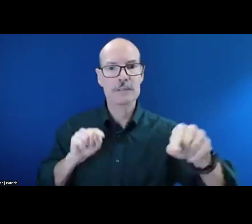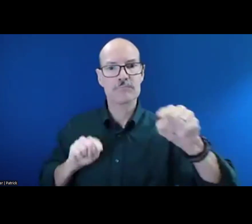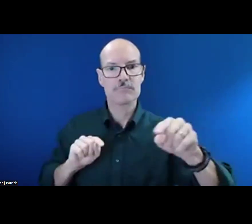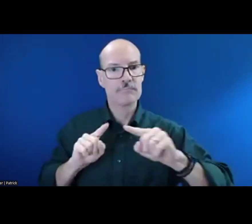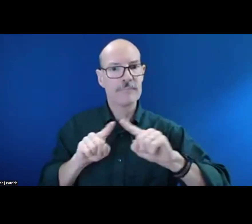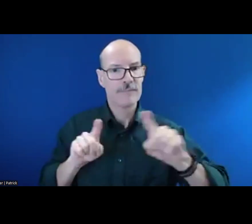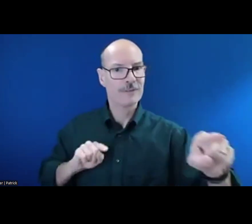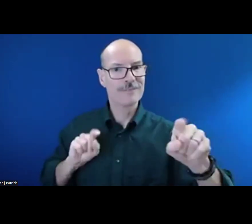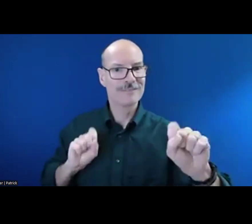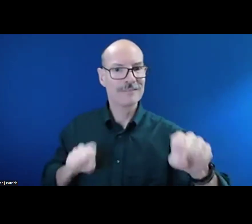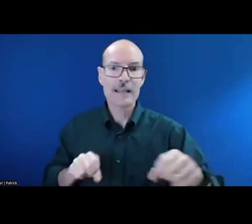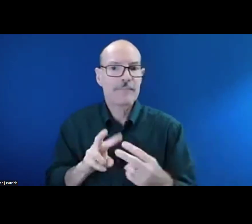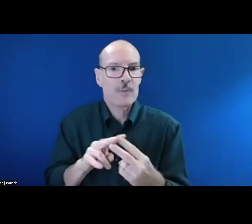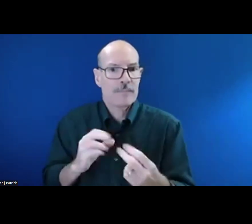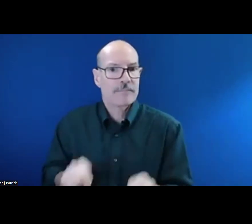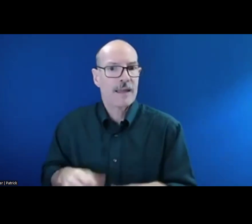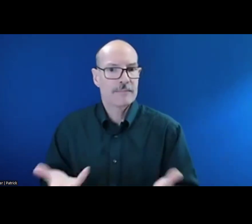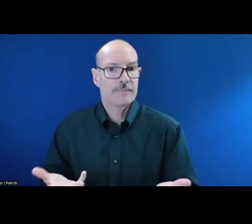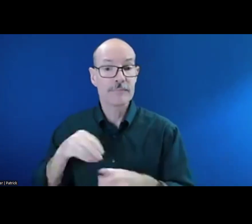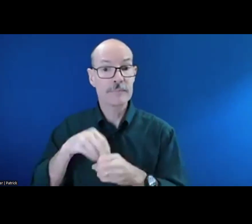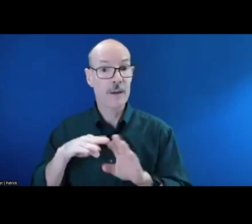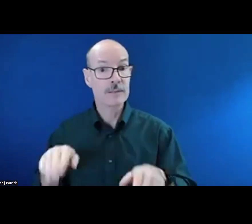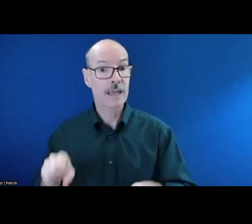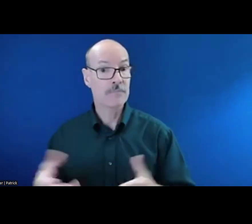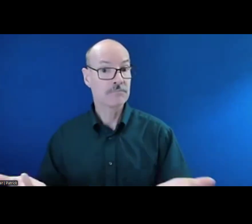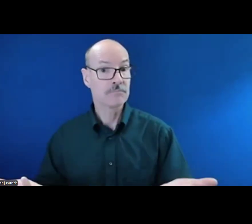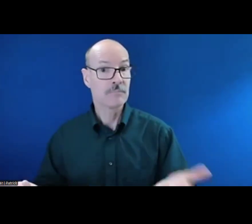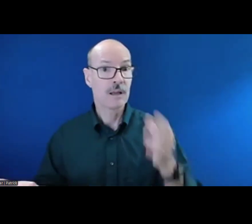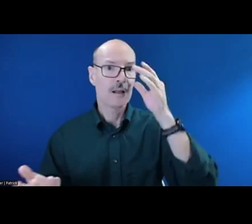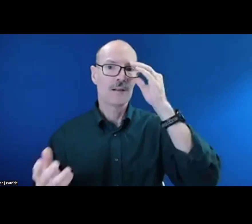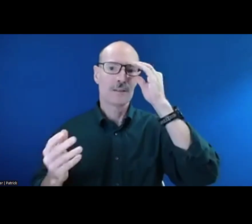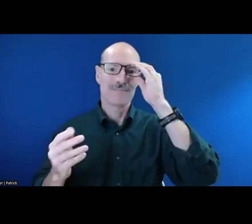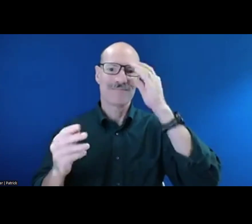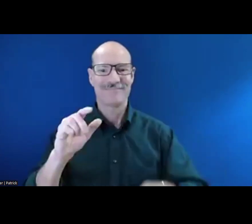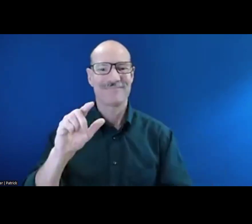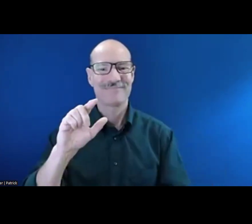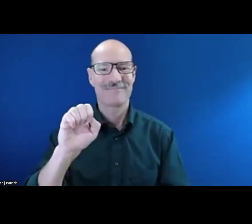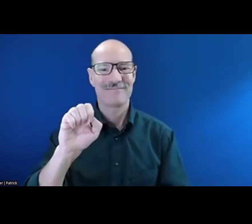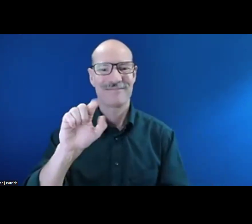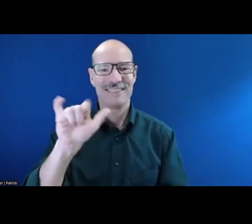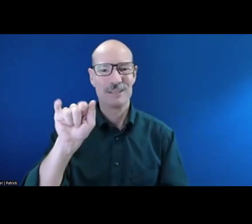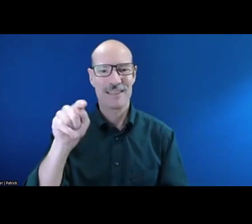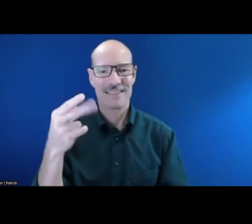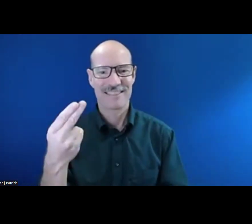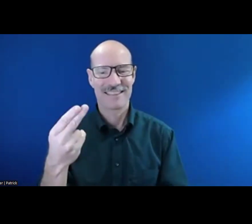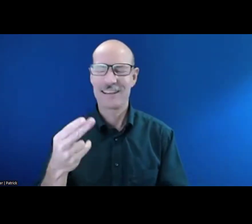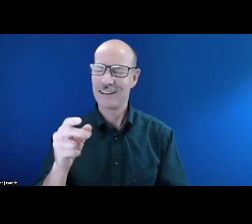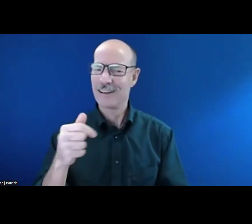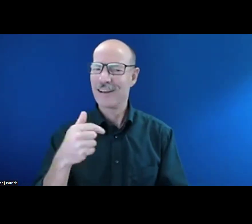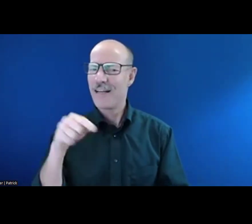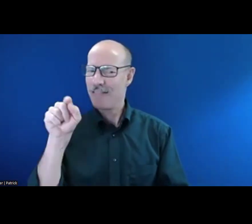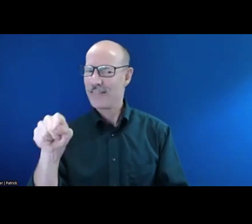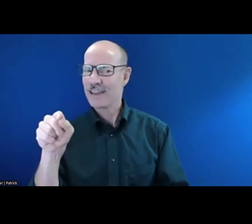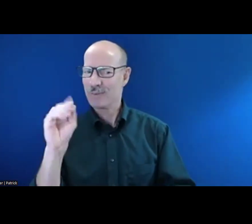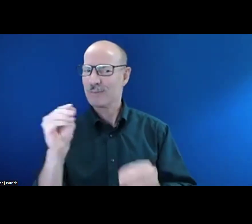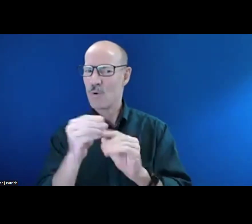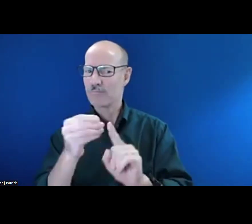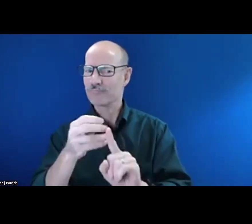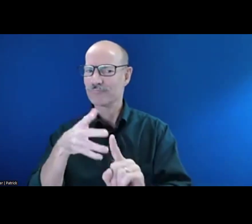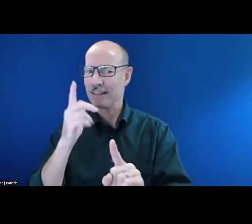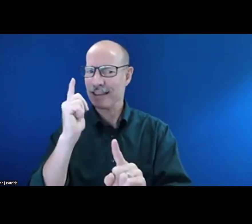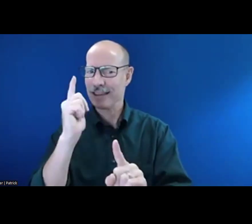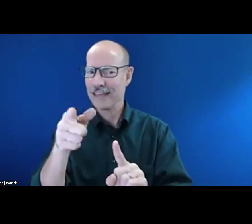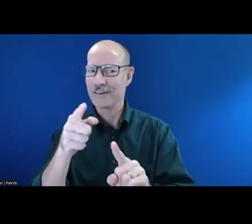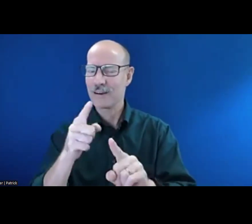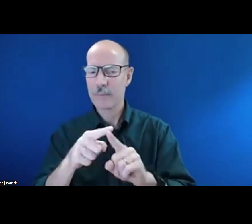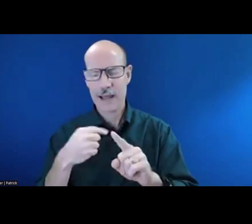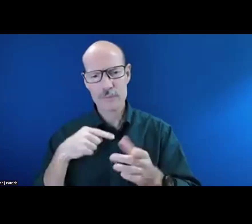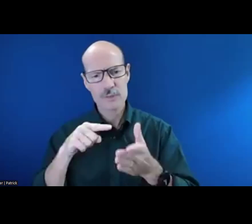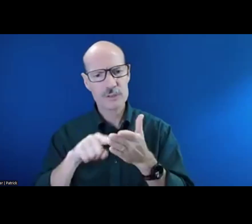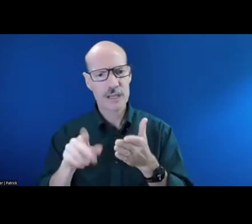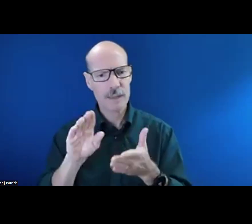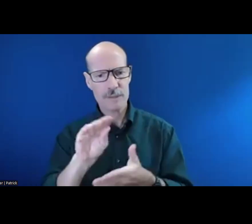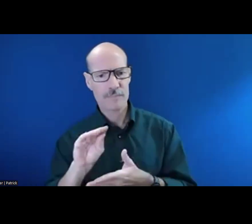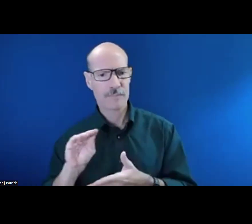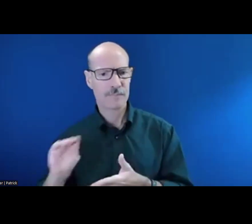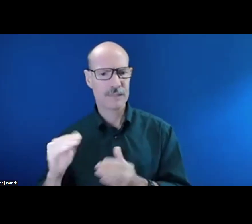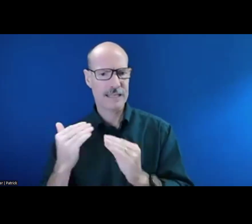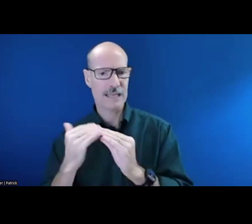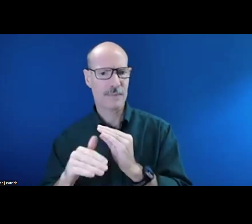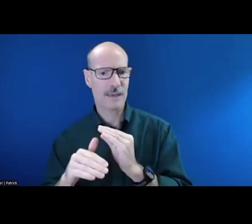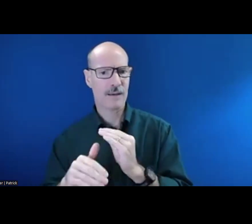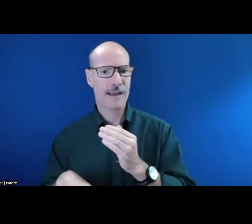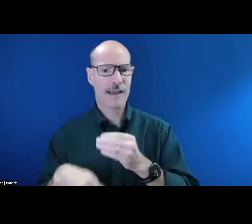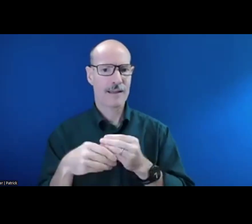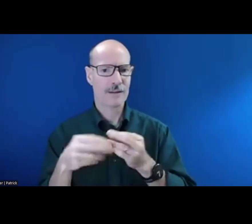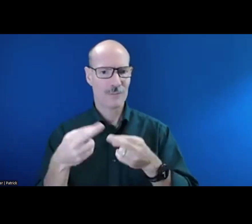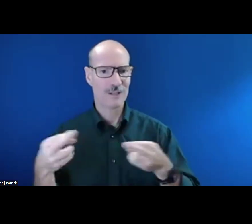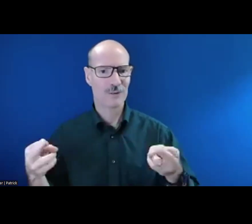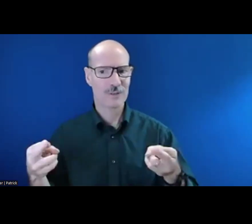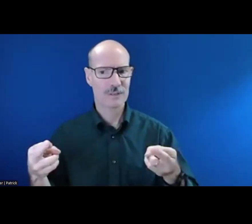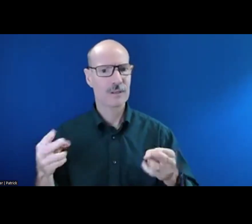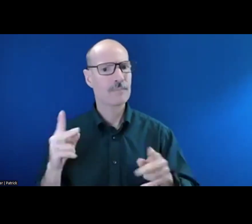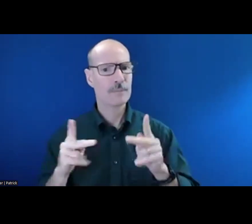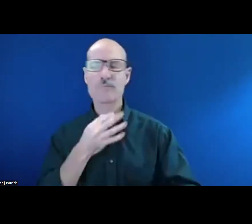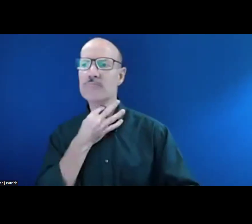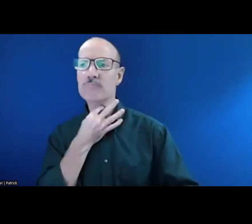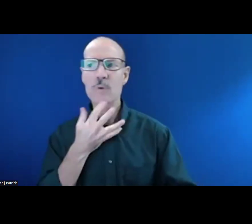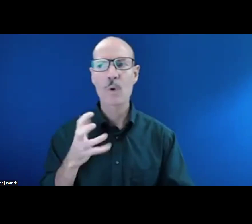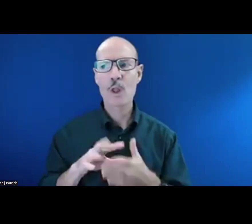Yes, yes, and I can see, I know we will probably be touching these topics going forward, but I can see if there's a resource I can put in the follow-up email to this webinar, given that there's a lot of interest around this topic.